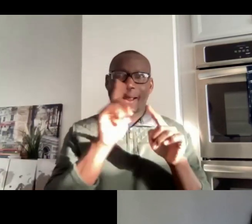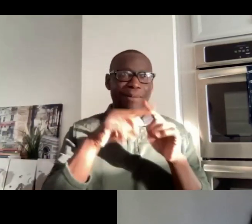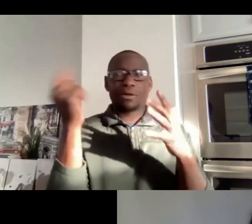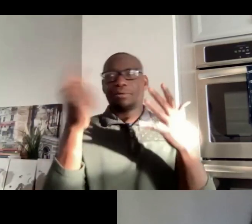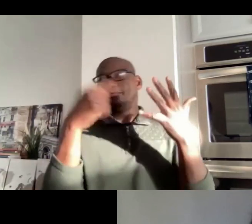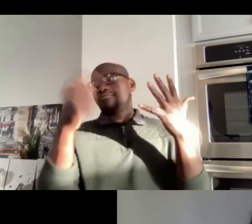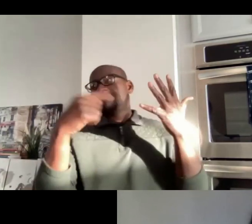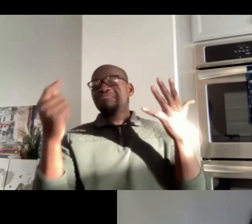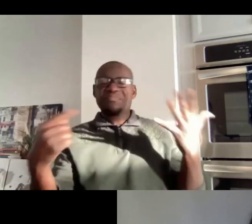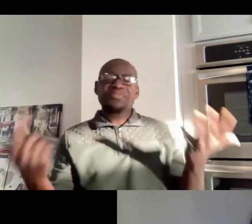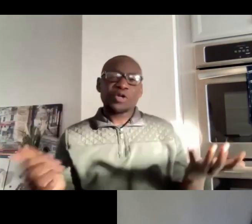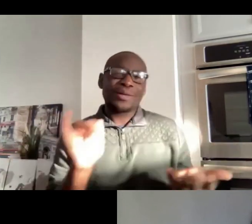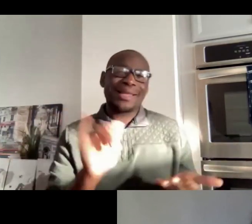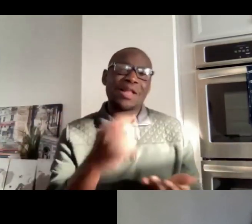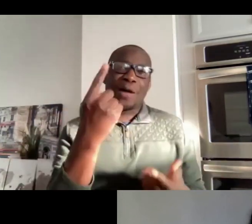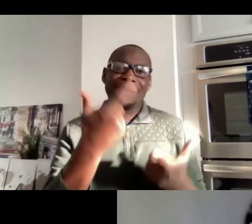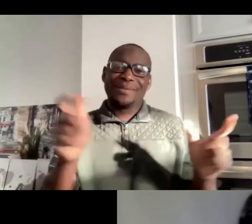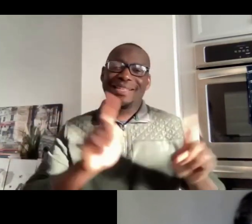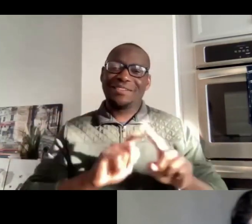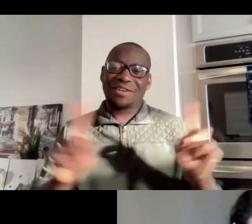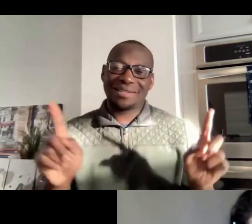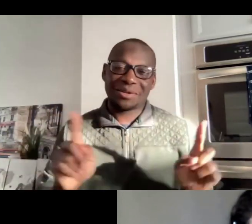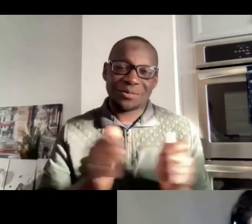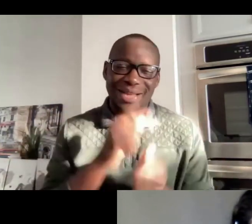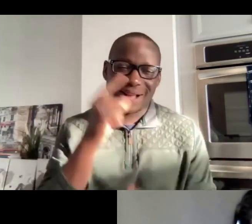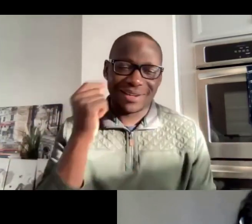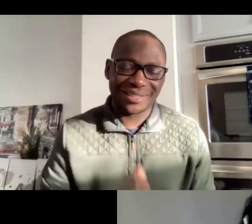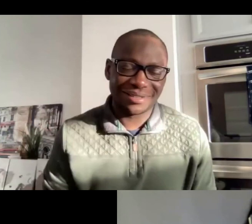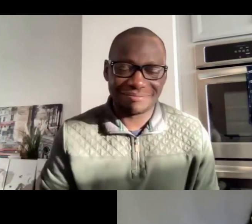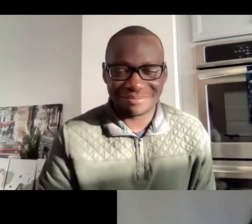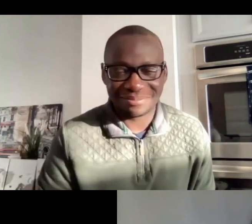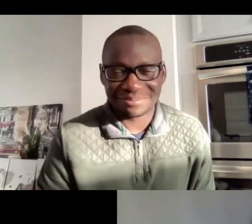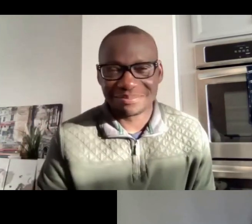full 100% accessibility. Don't have to worry about those sorts of things so it is definitely